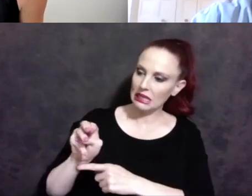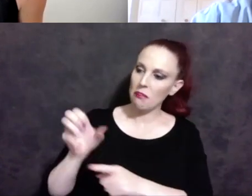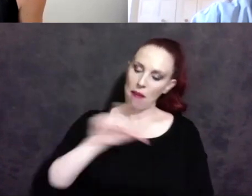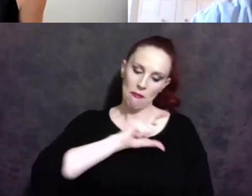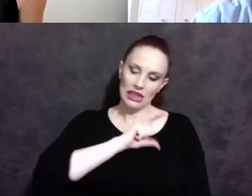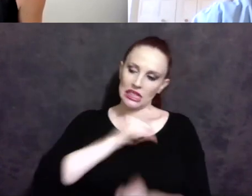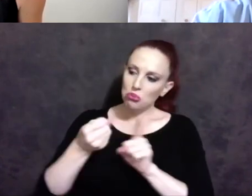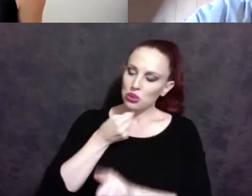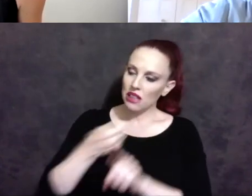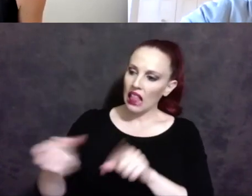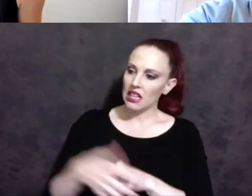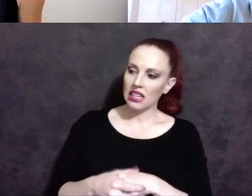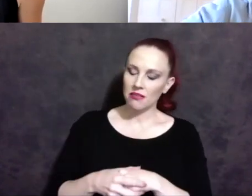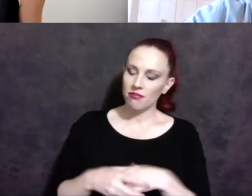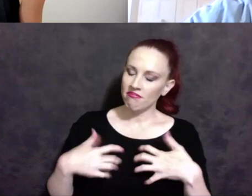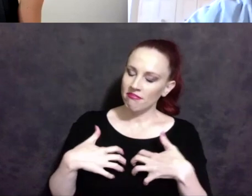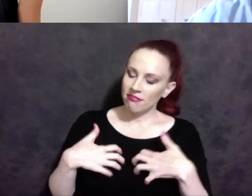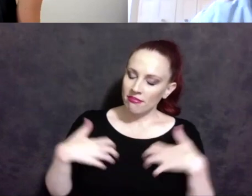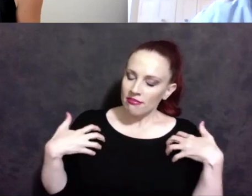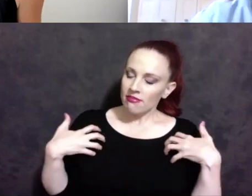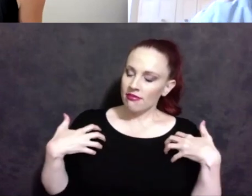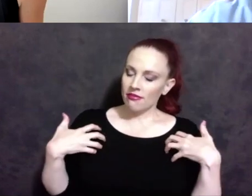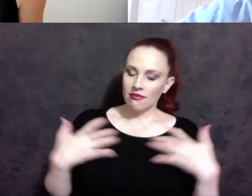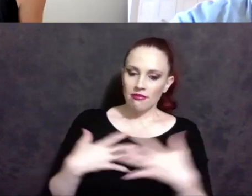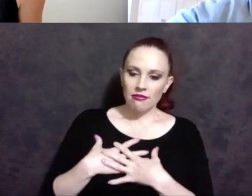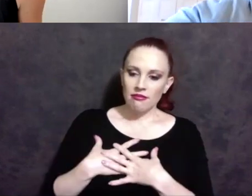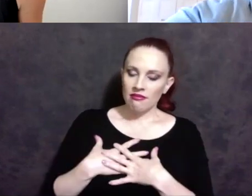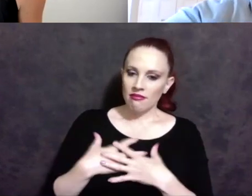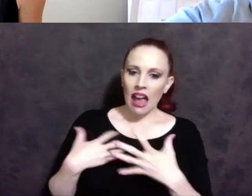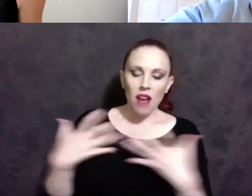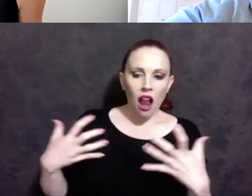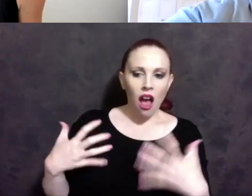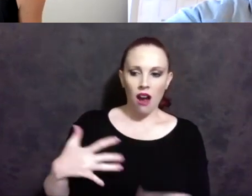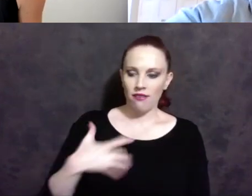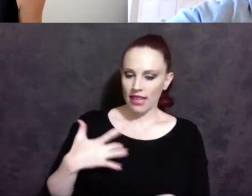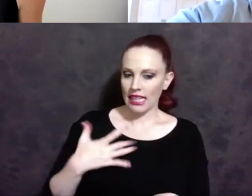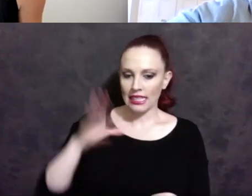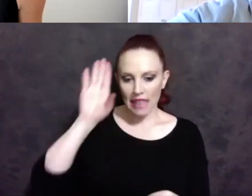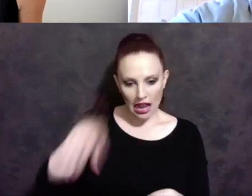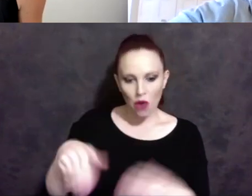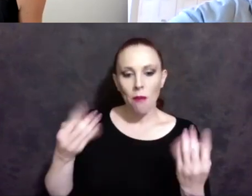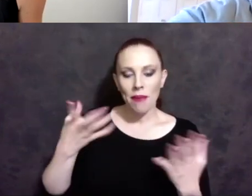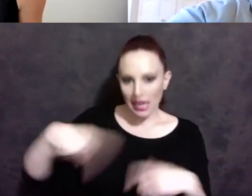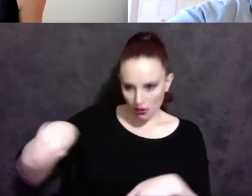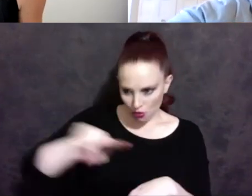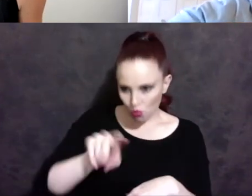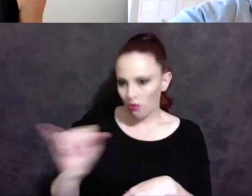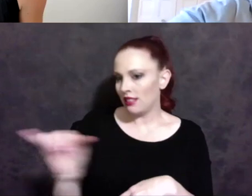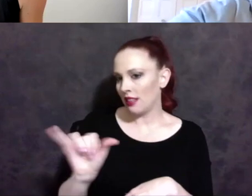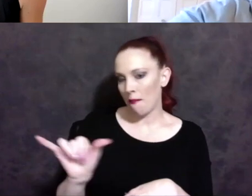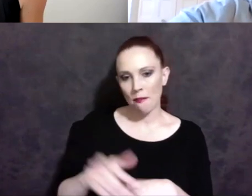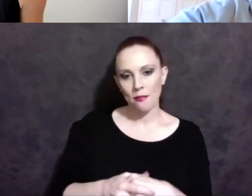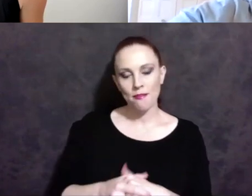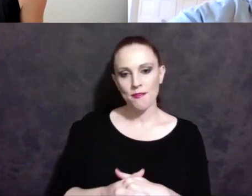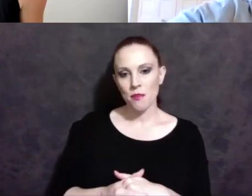racism. I am angry and I have a lot of feelings and I know a lot of you do to. One of the